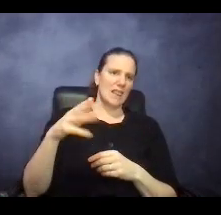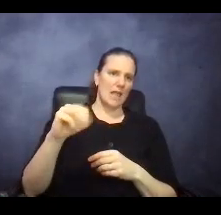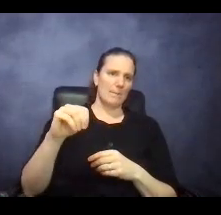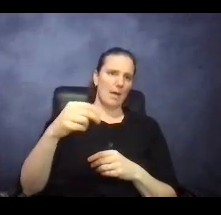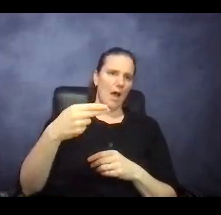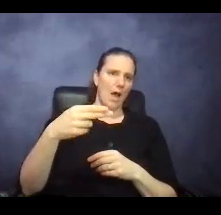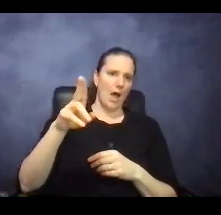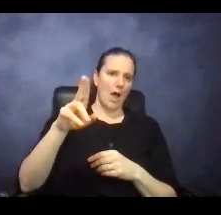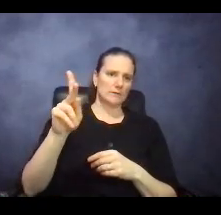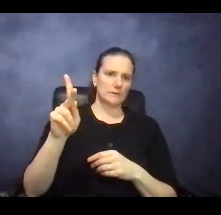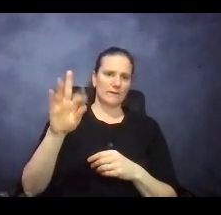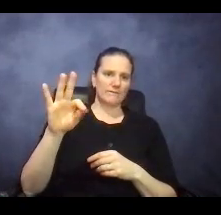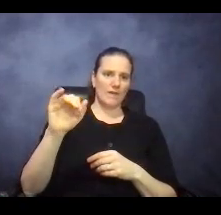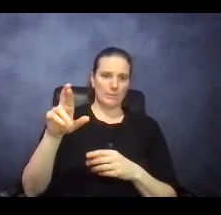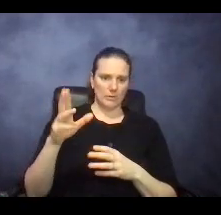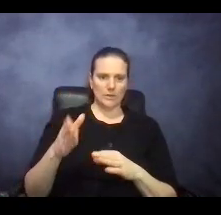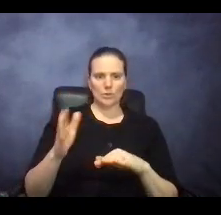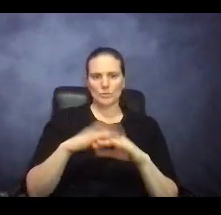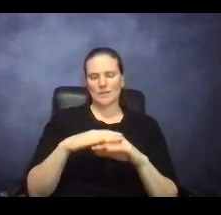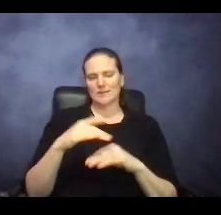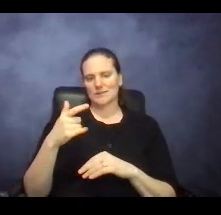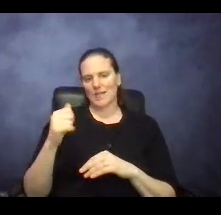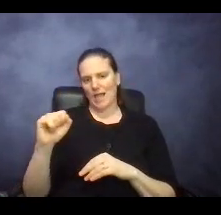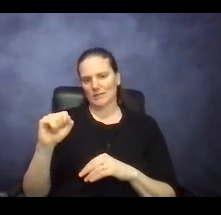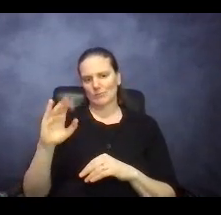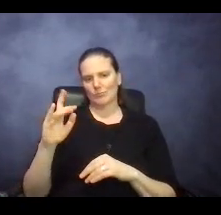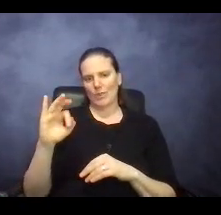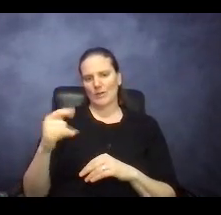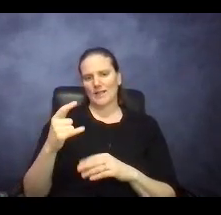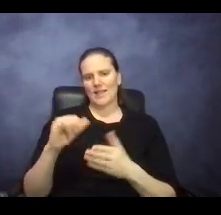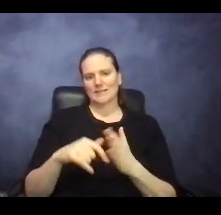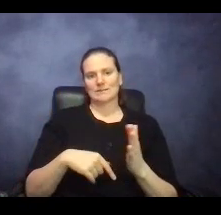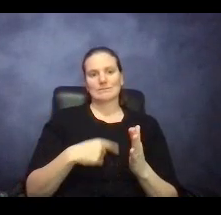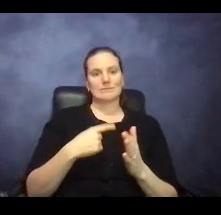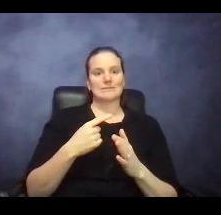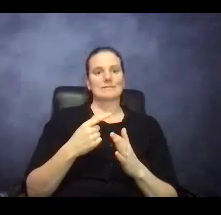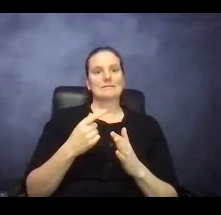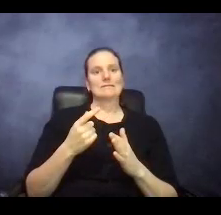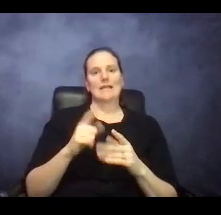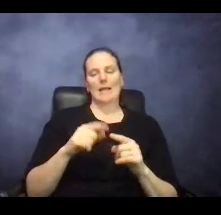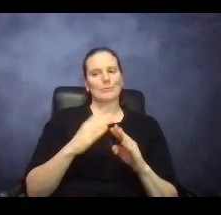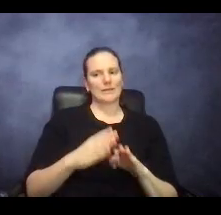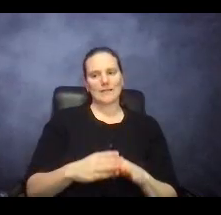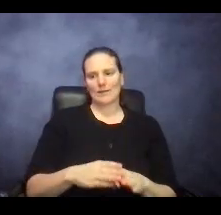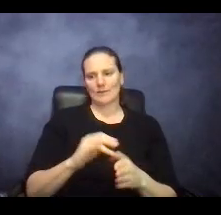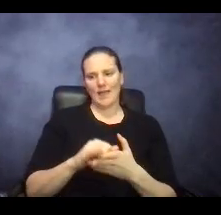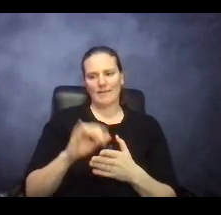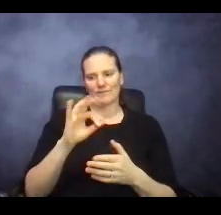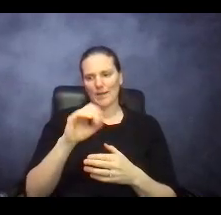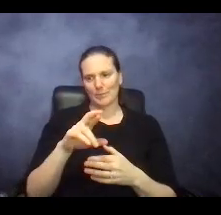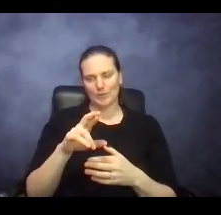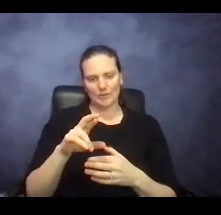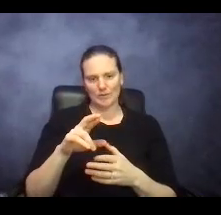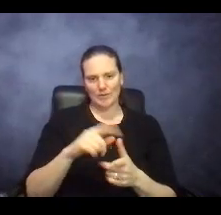and it'll actually increase your gas and bloating. That's an upstream issue that you're just not able to break down that fiber. And then that's feeding. Anything